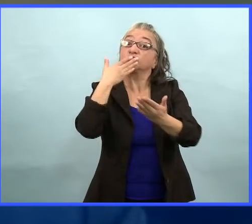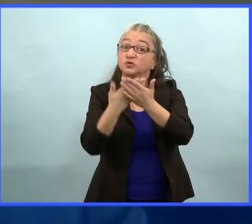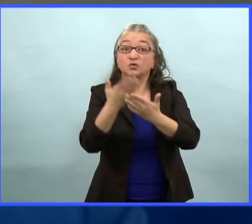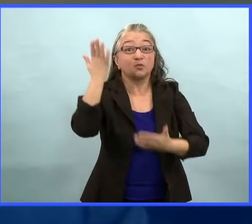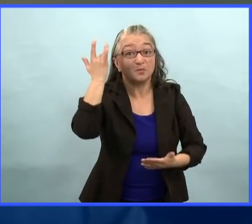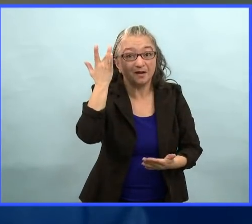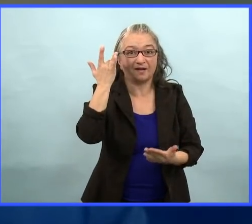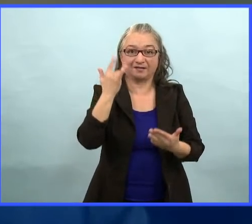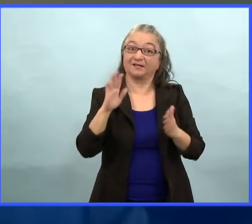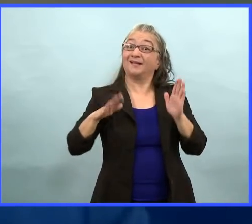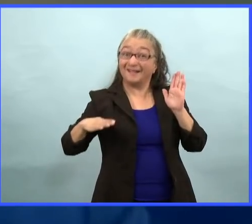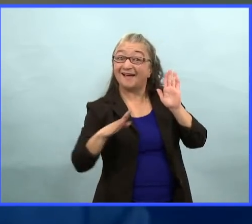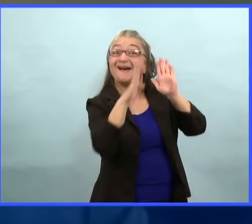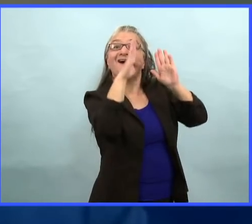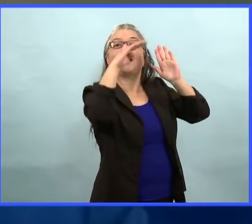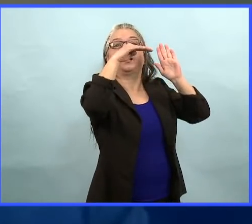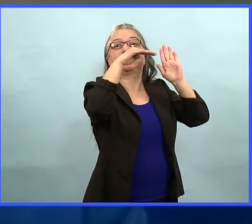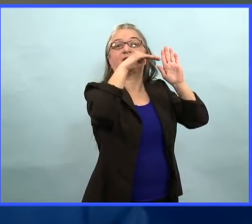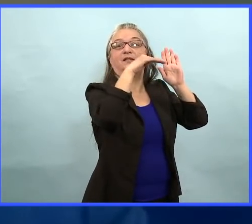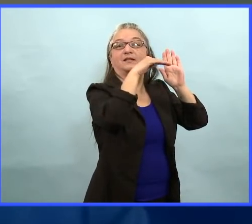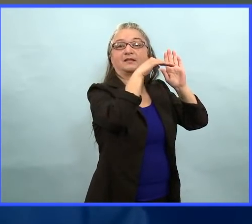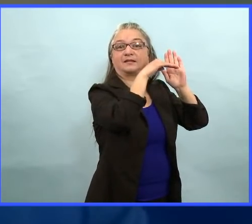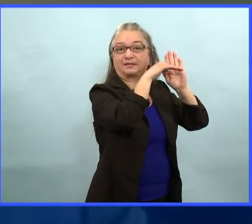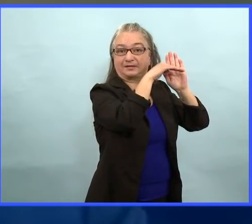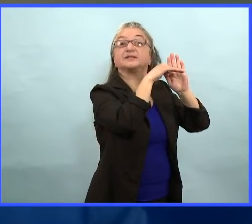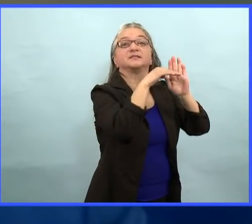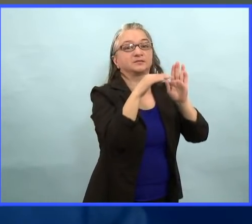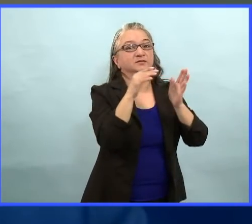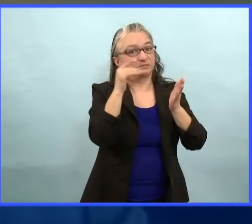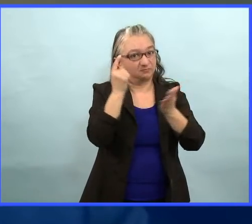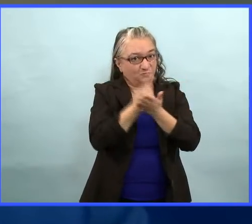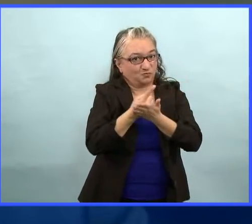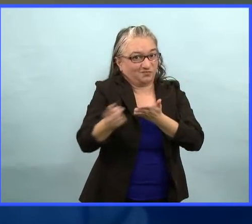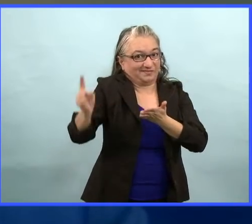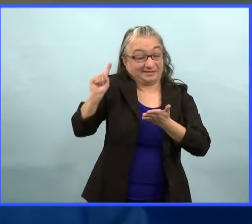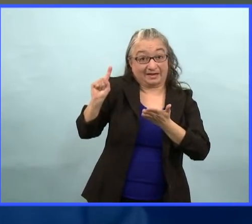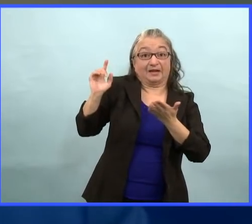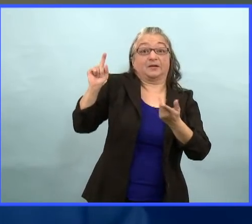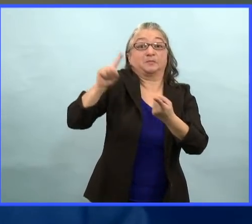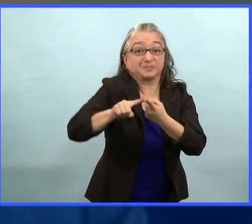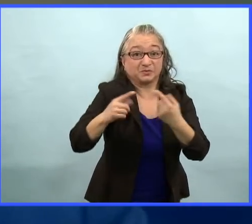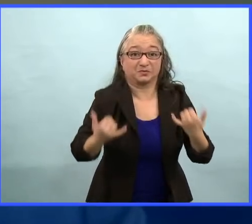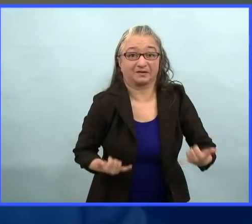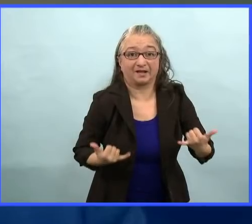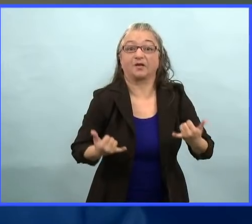in the past week we've seen the number of coveted positive patients hospitalized decreased by 4.5